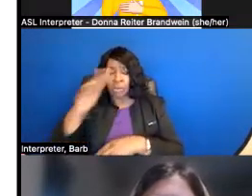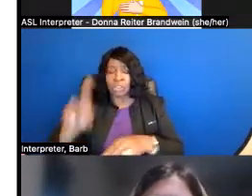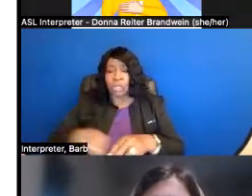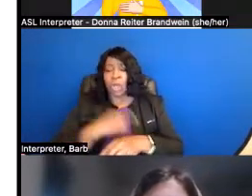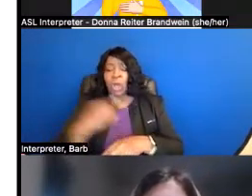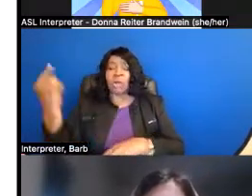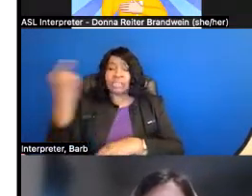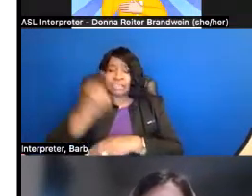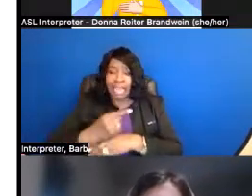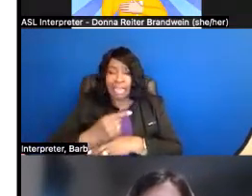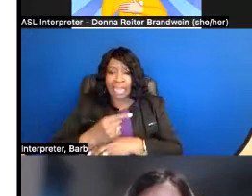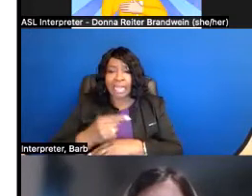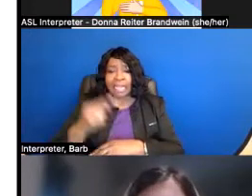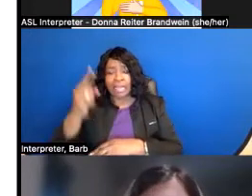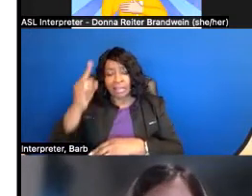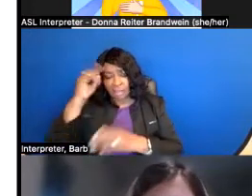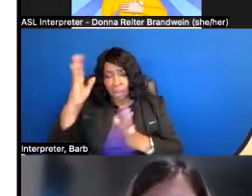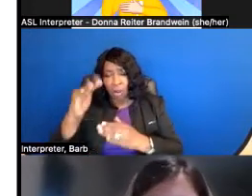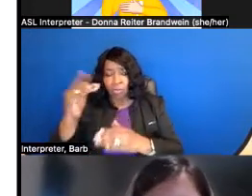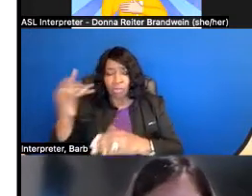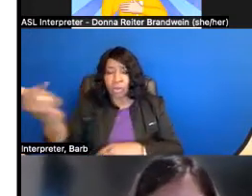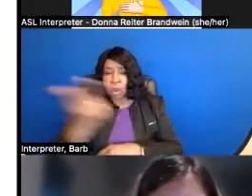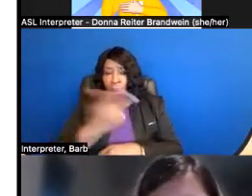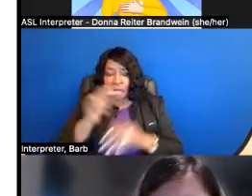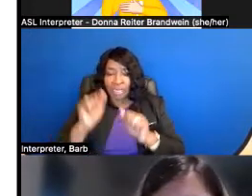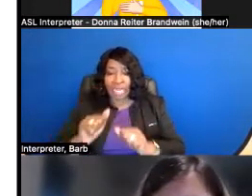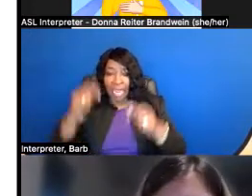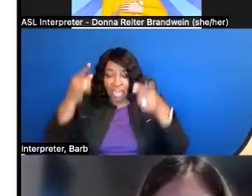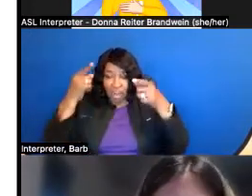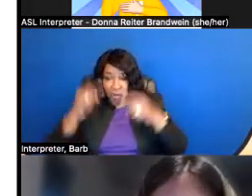it's been a really educational and also invigorating day.